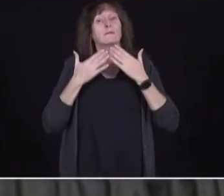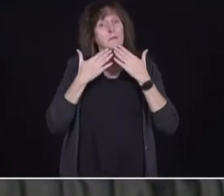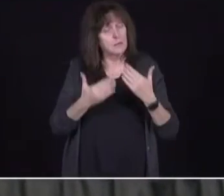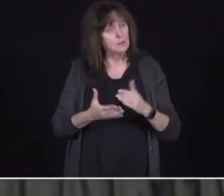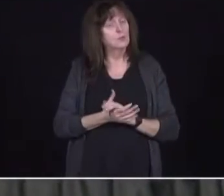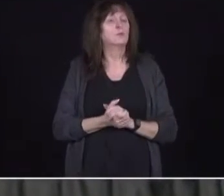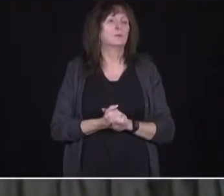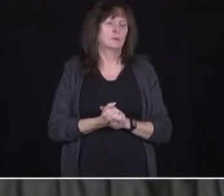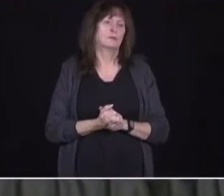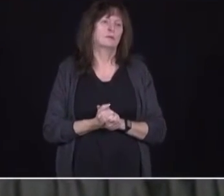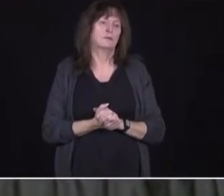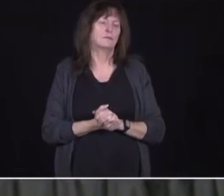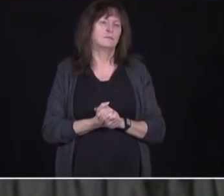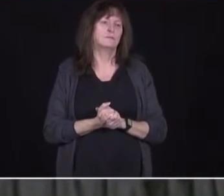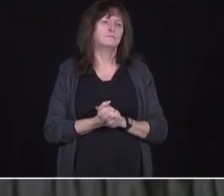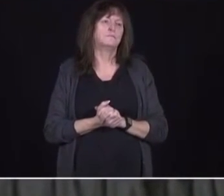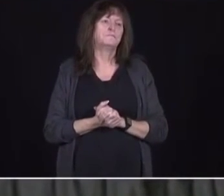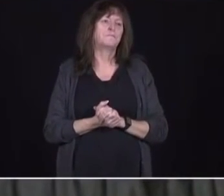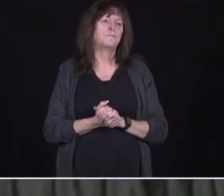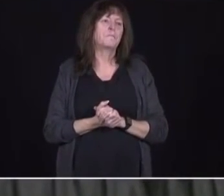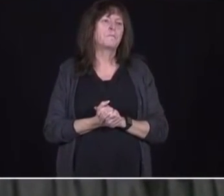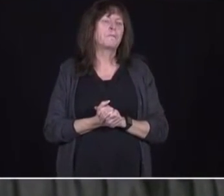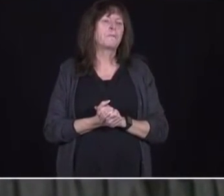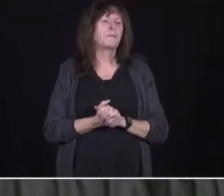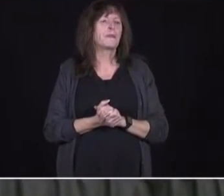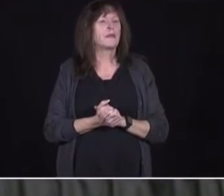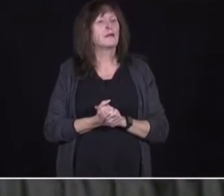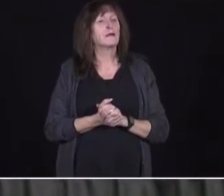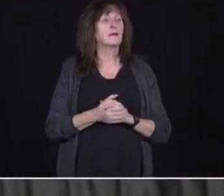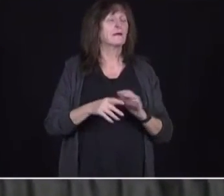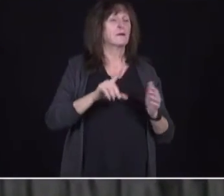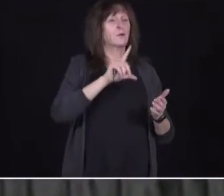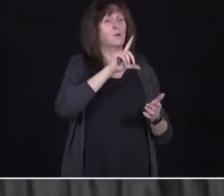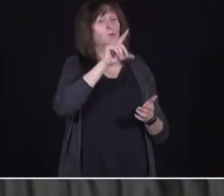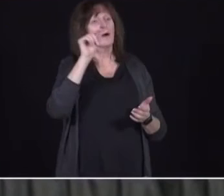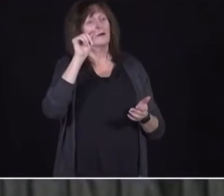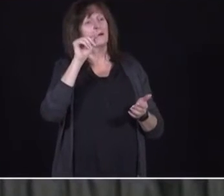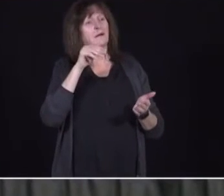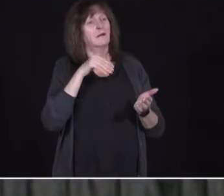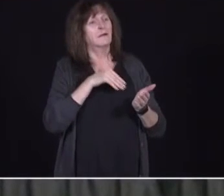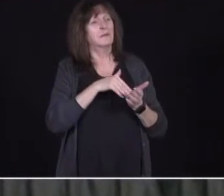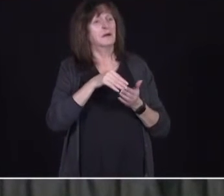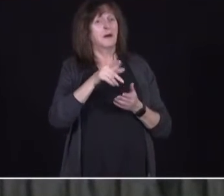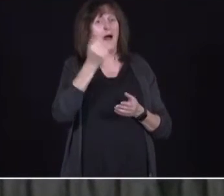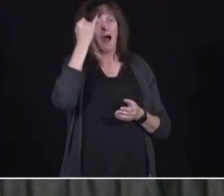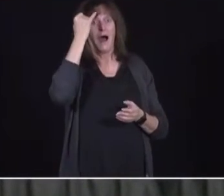And he understands the plan. Premier, thank you. Theoreticals I'm not answering on 20 million.